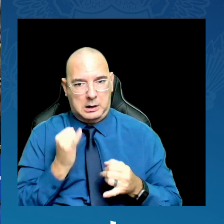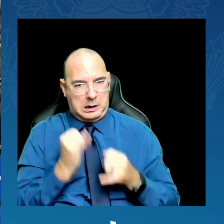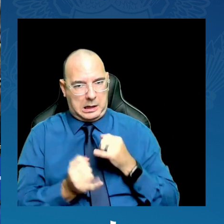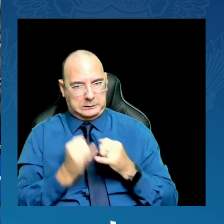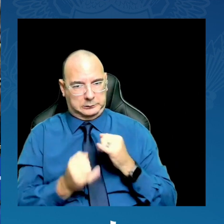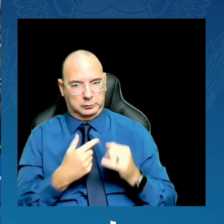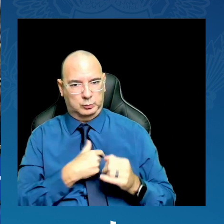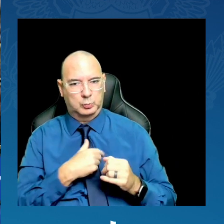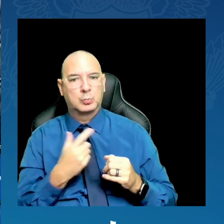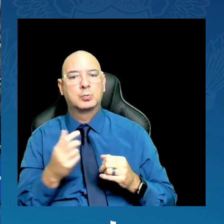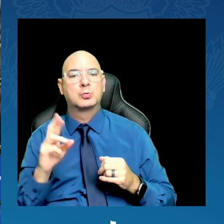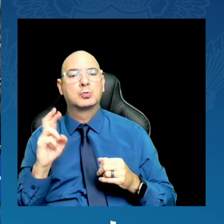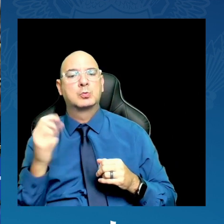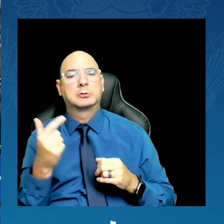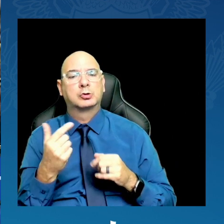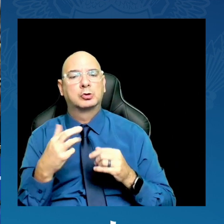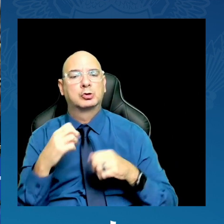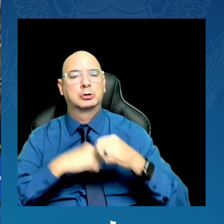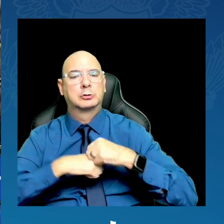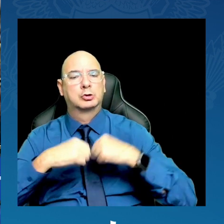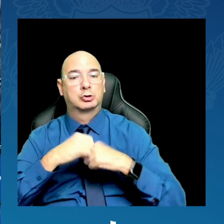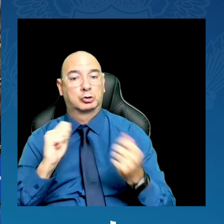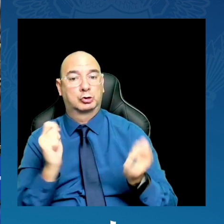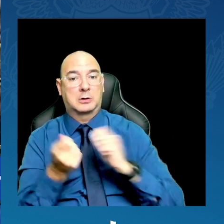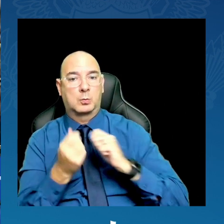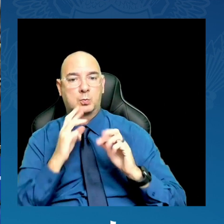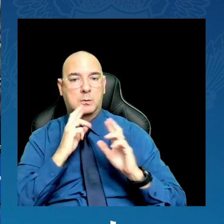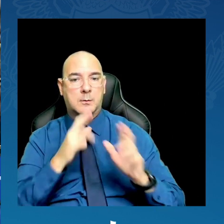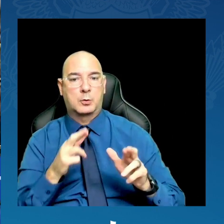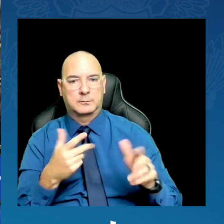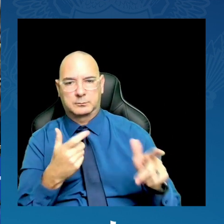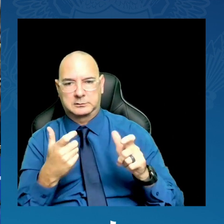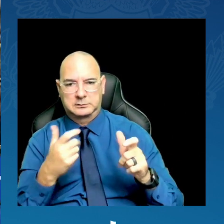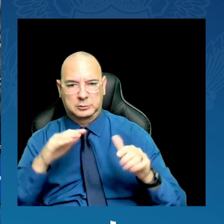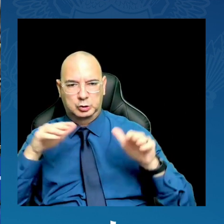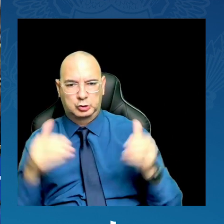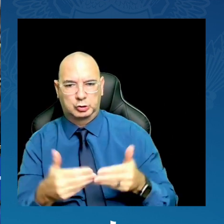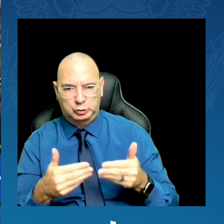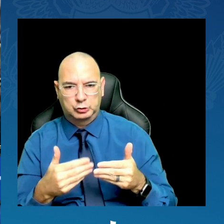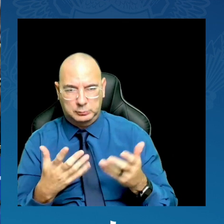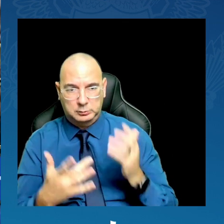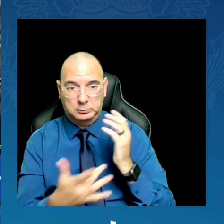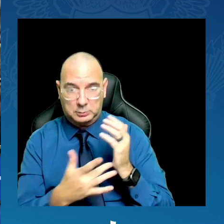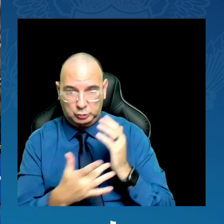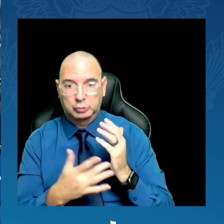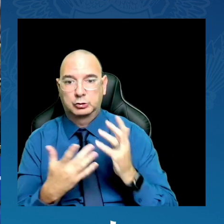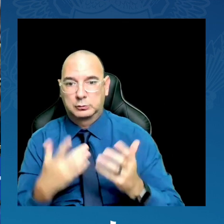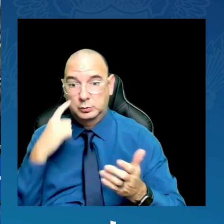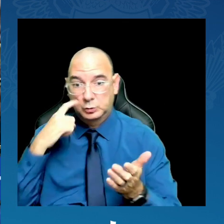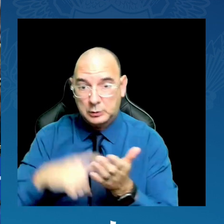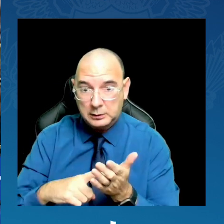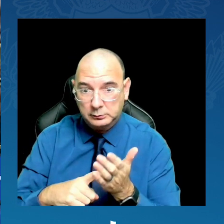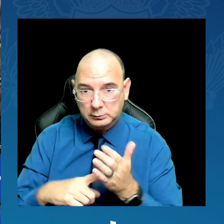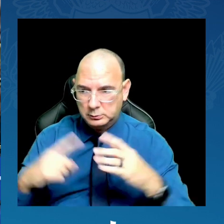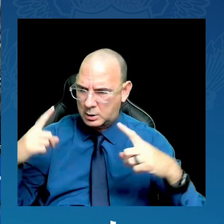to the rapid introduction of new technologies, recognizing the complexity of the existing space regulatory framework.